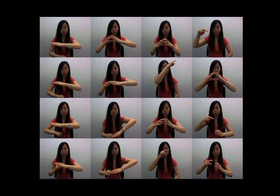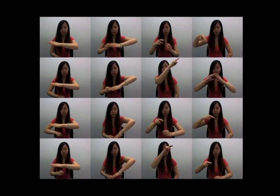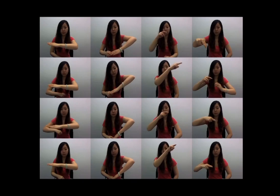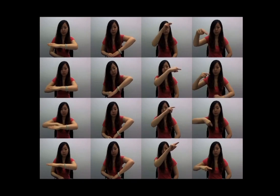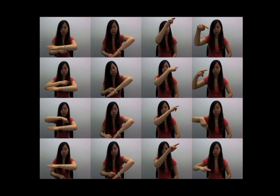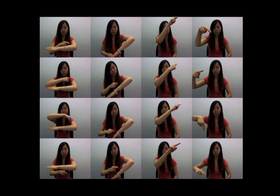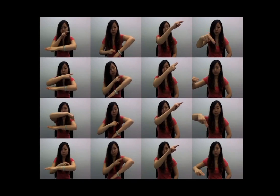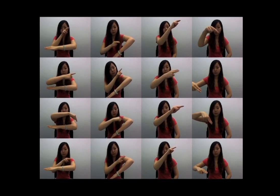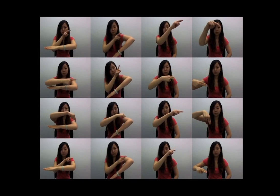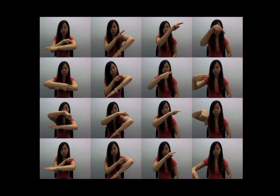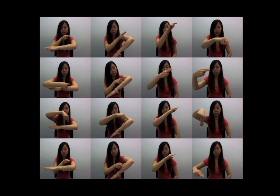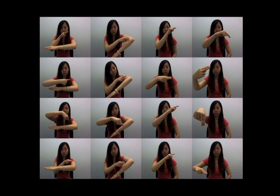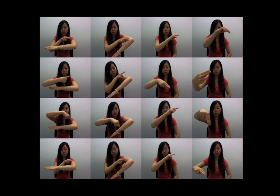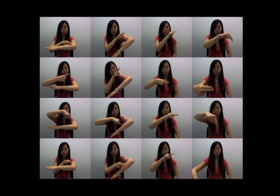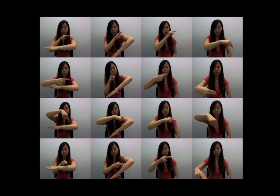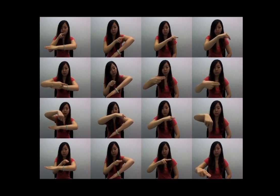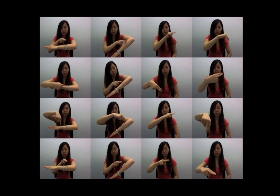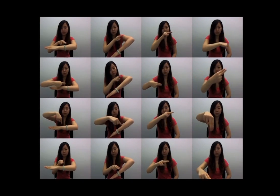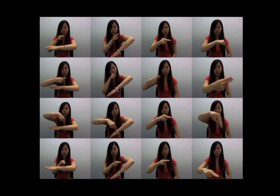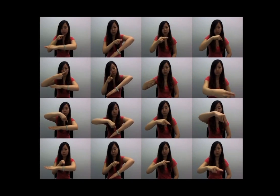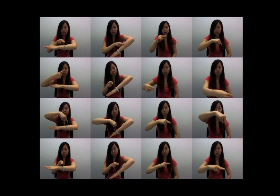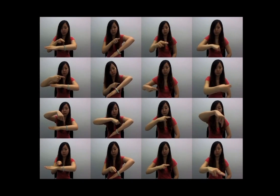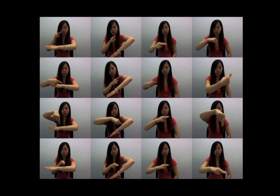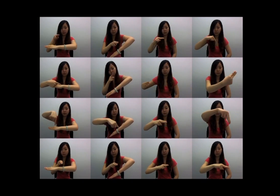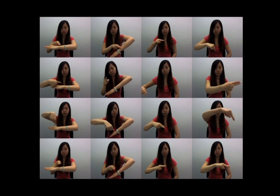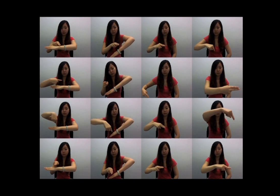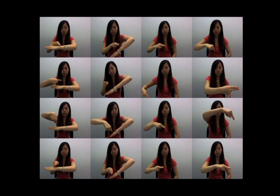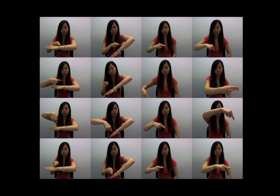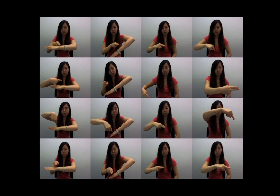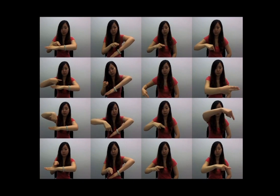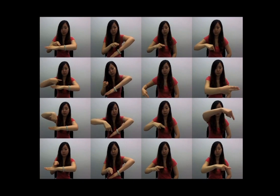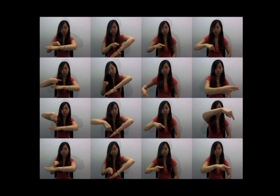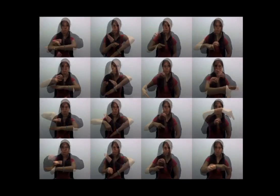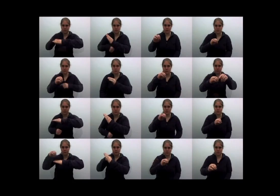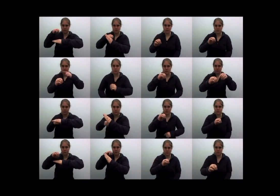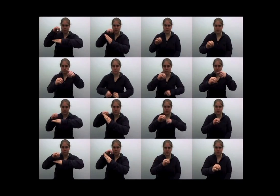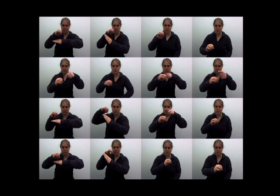example, it's now very similar across all the different videos and there are